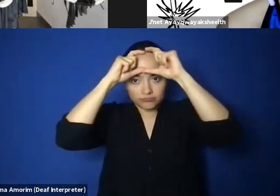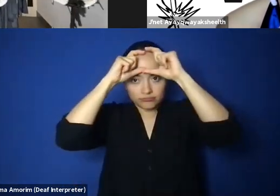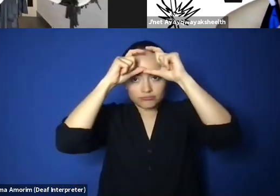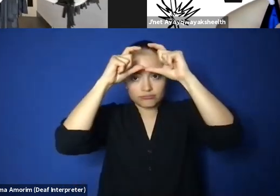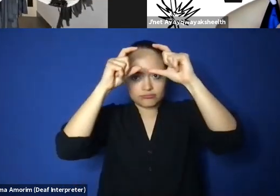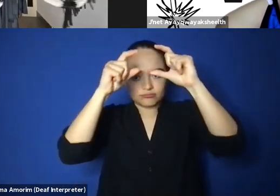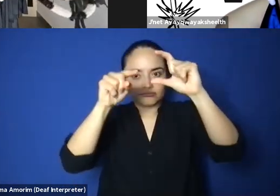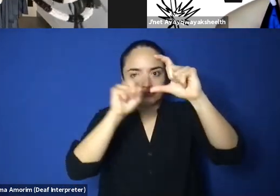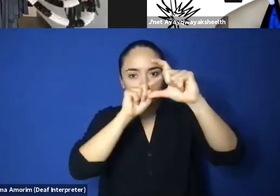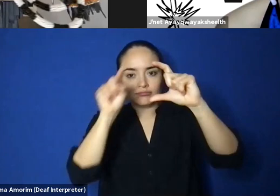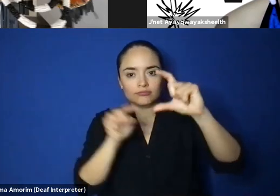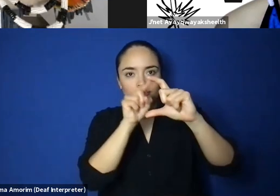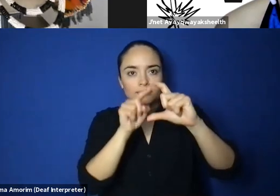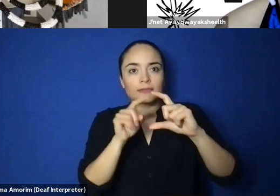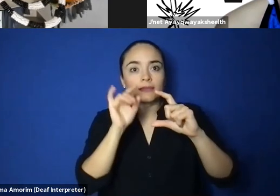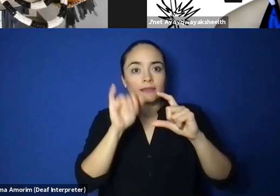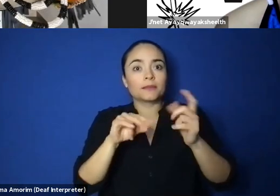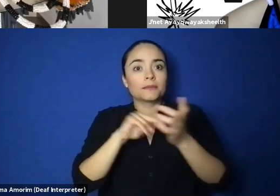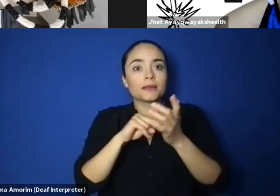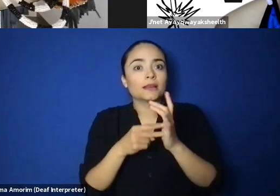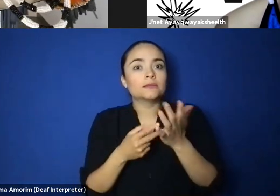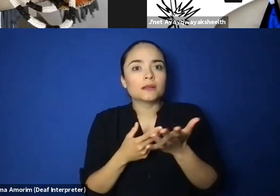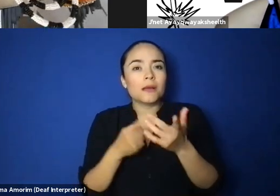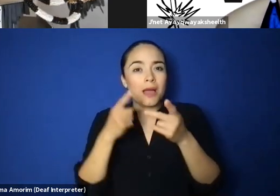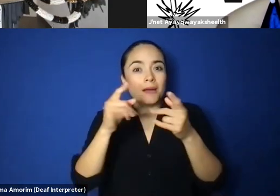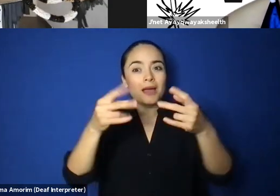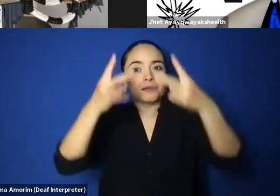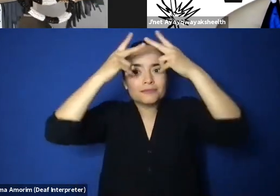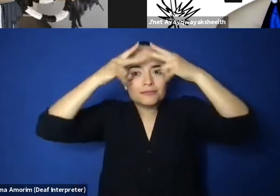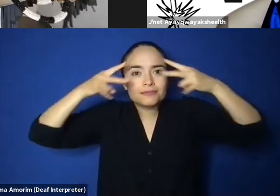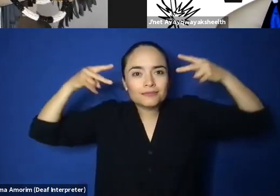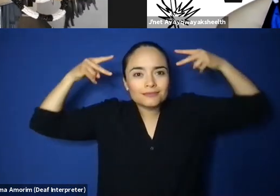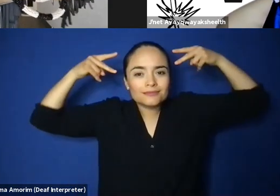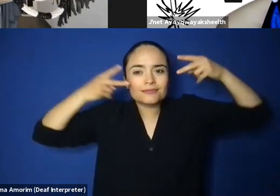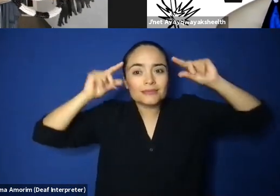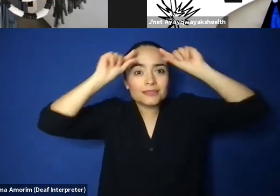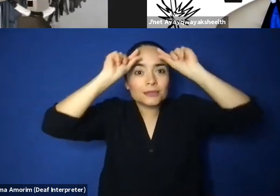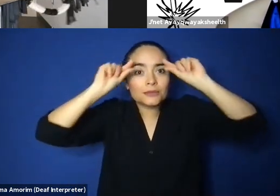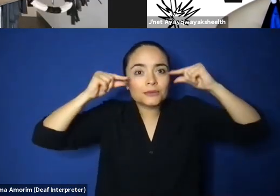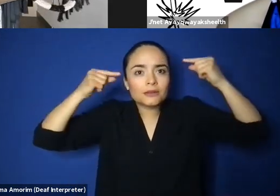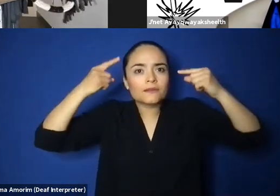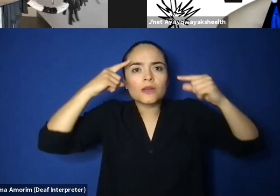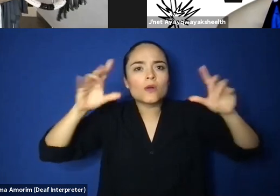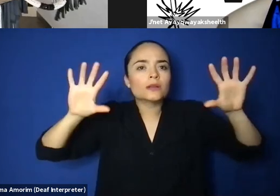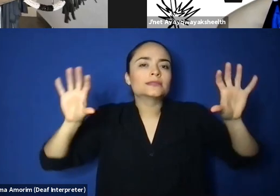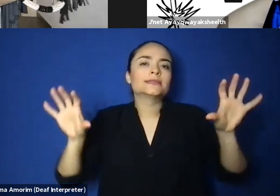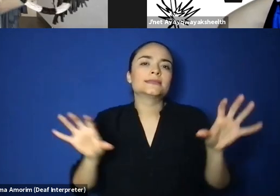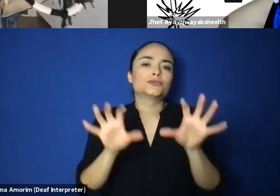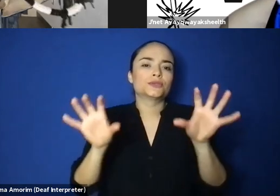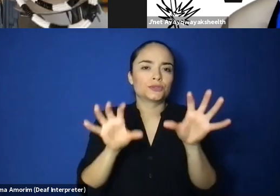referring to. Part of it is just for style. So you see that on mine, these are beaded ropes, and